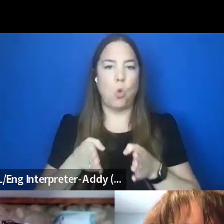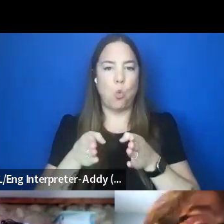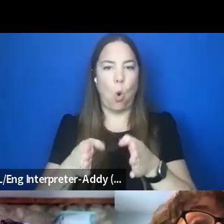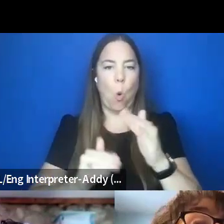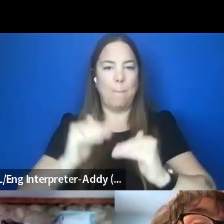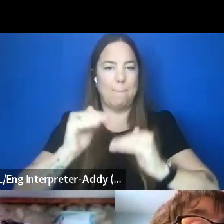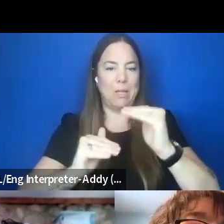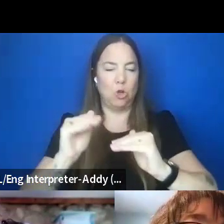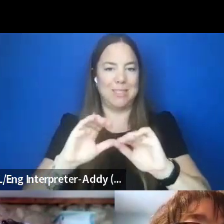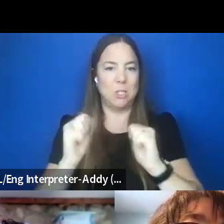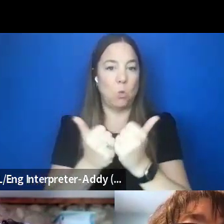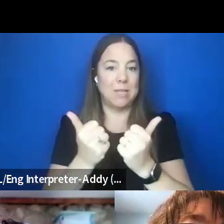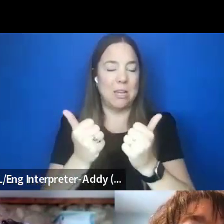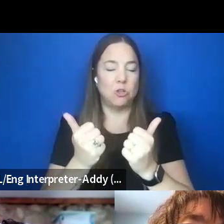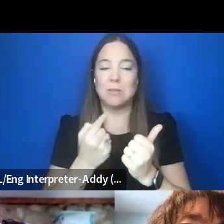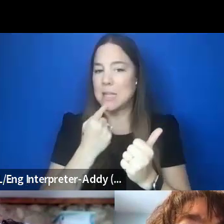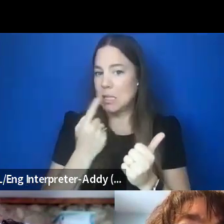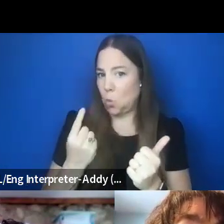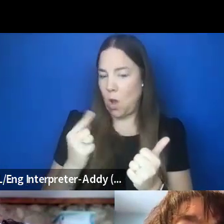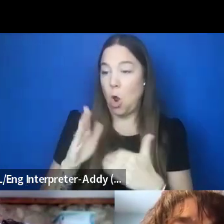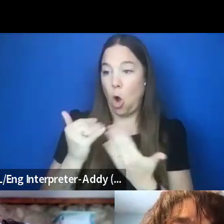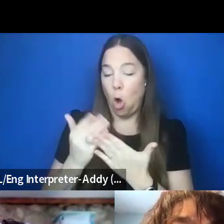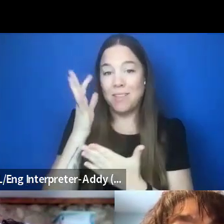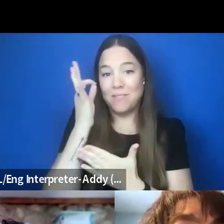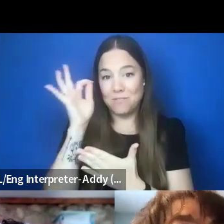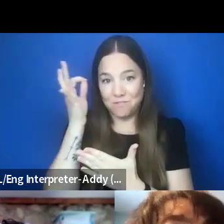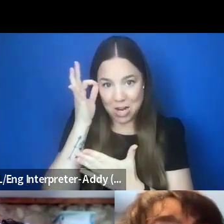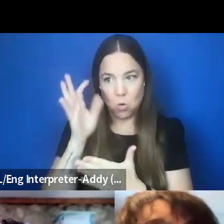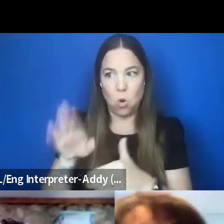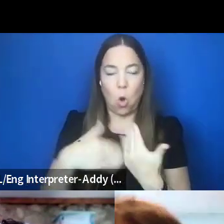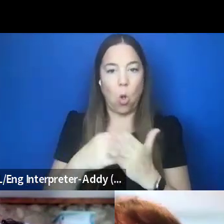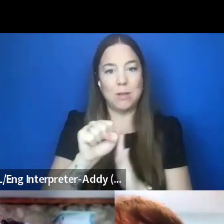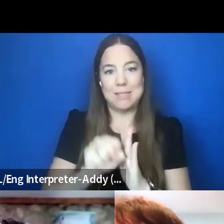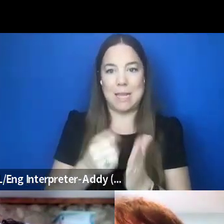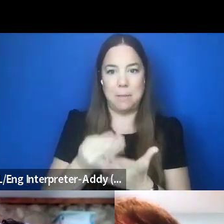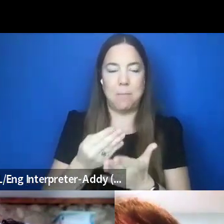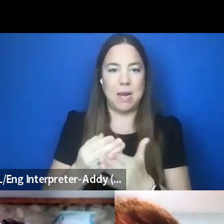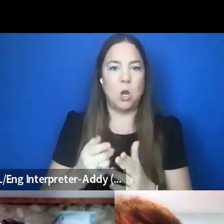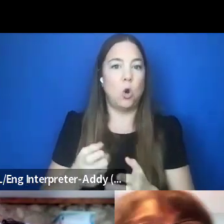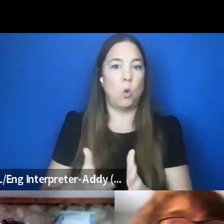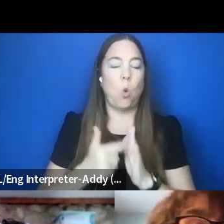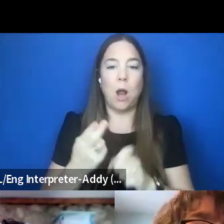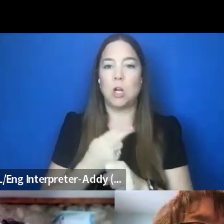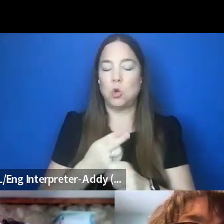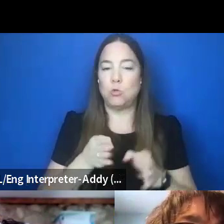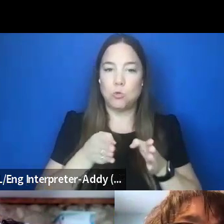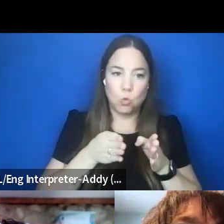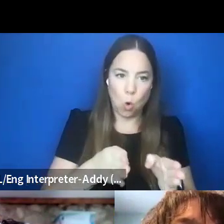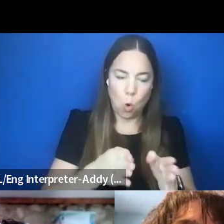Adeleigh Belyeu: That said, all of our Federal and State money had to go to building roads and bridges. Don Dew: Hmm.